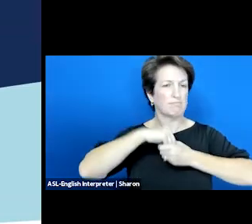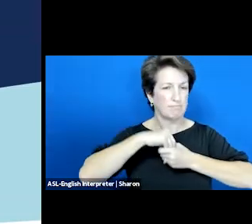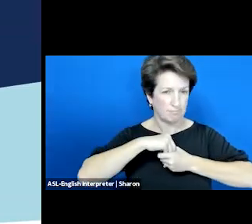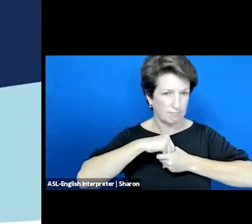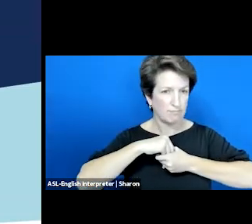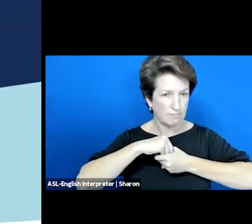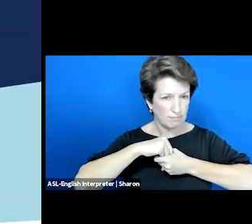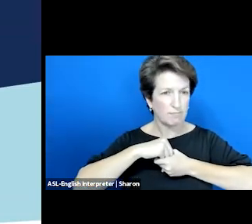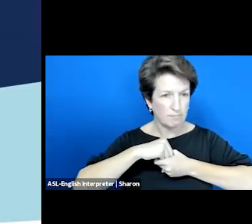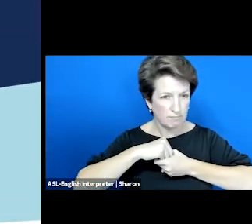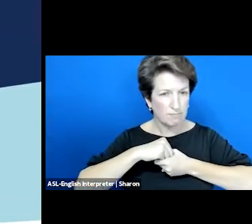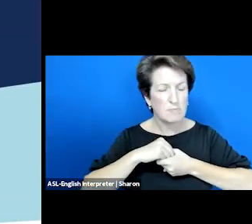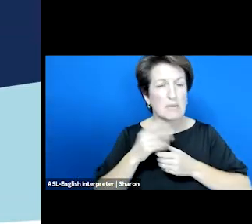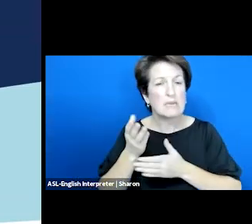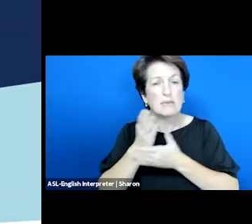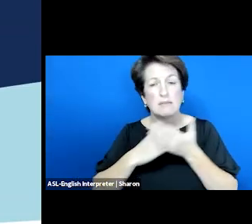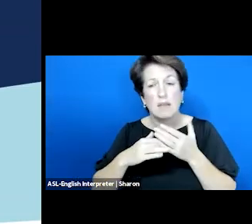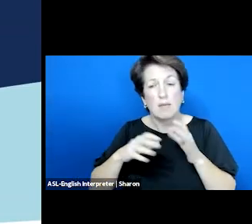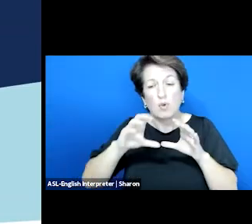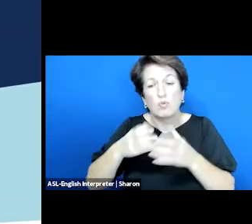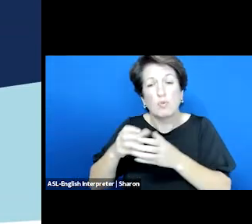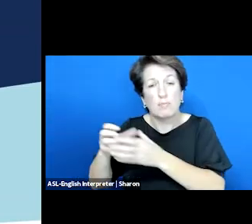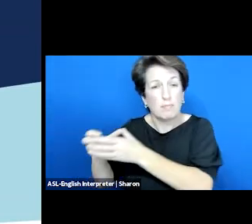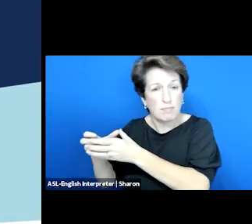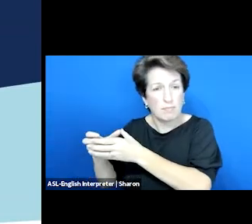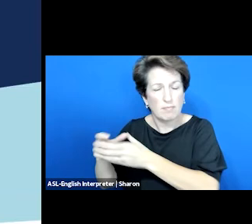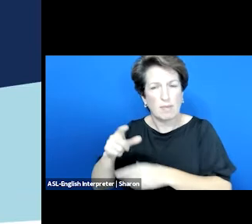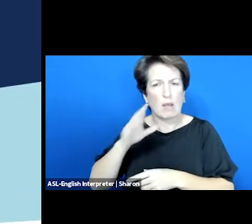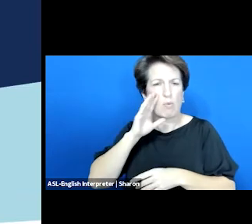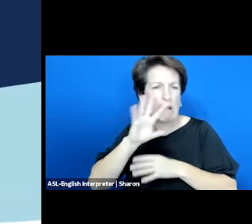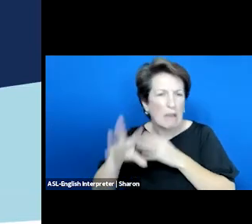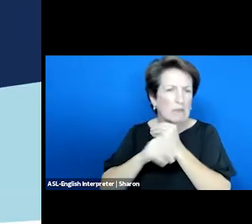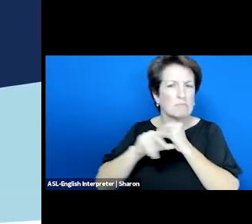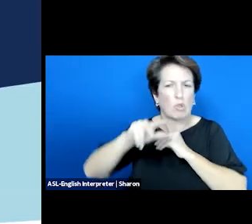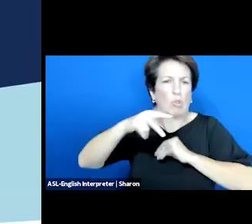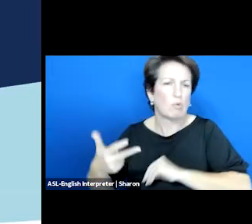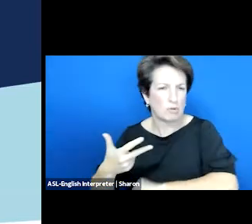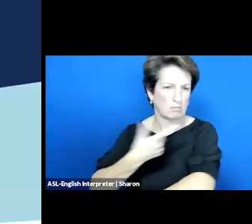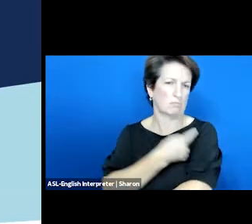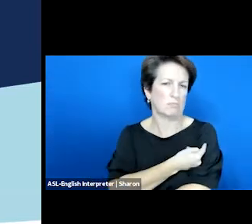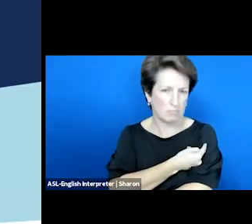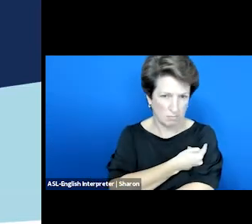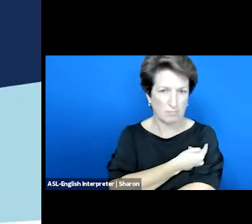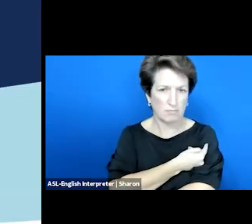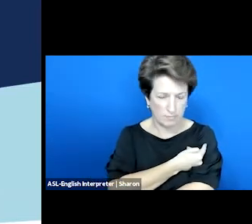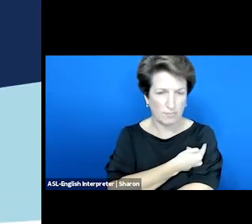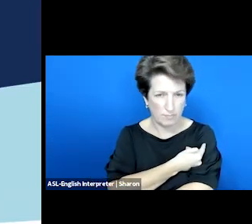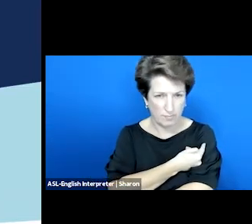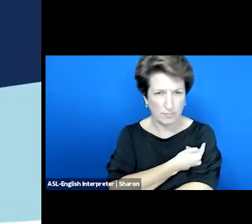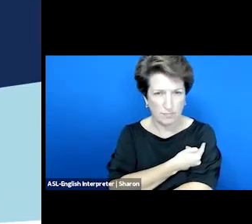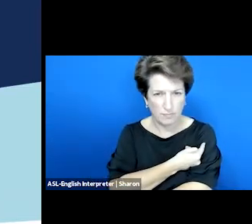So the evidence shows that the COVID 19 vaccines can provide protection even as viruses change. We know that viruses do change. The variant we are seeing